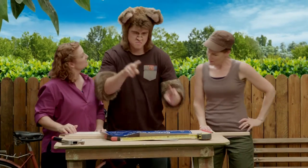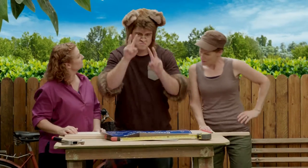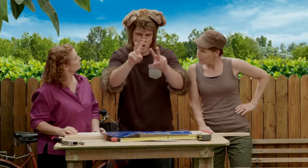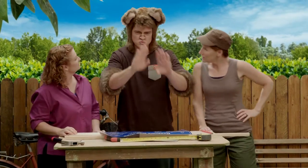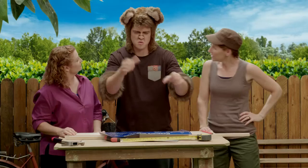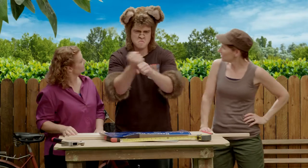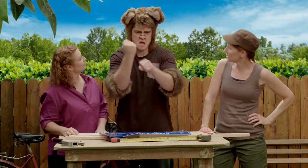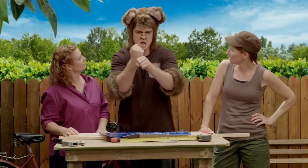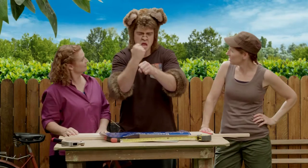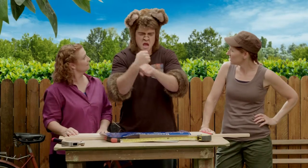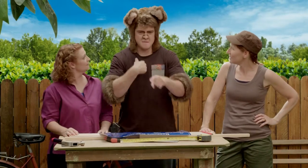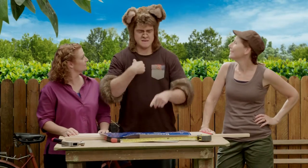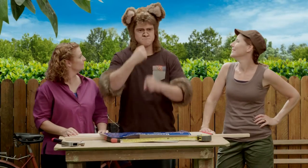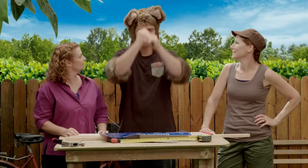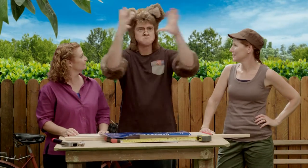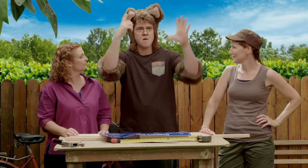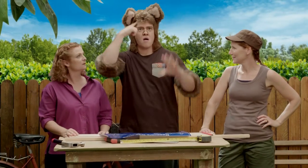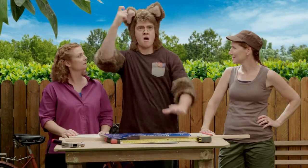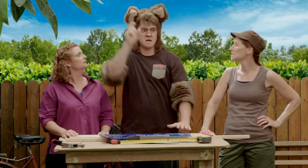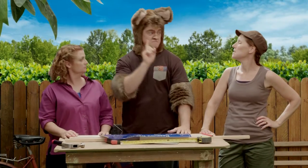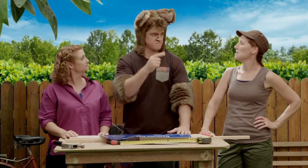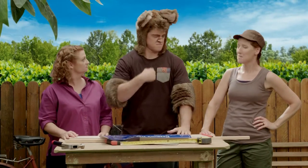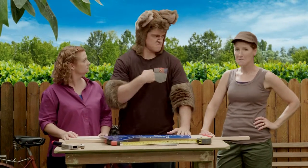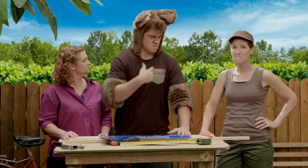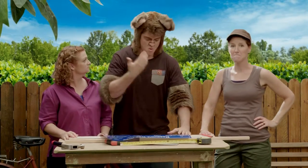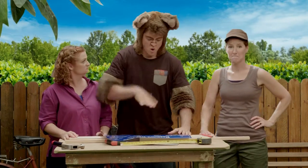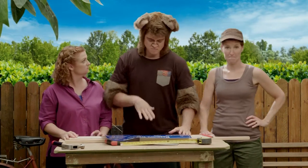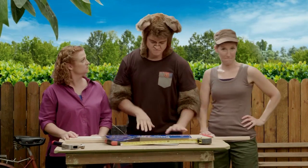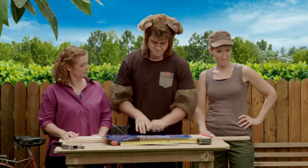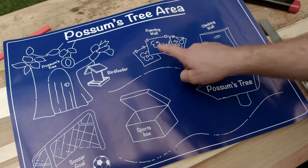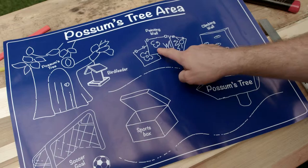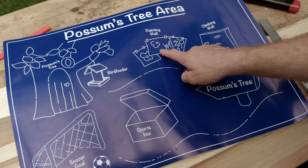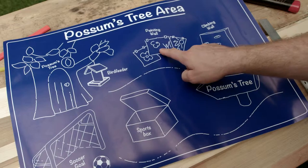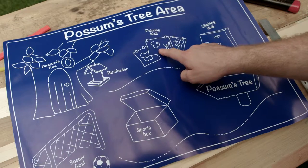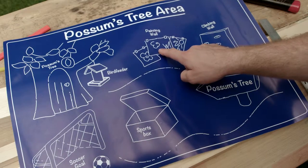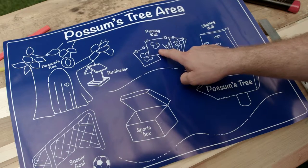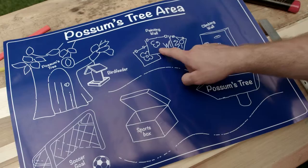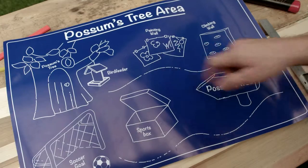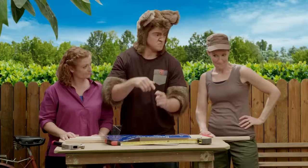after watching those children make those wonderful things, it made me think of some great ideas that I want to put on my tree.